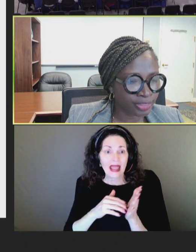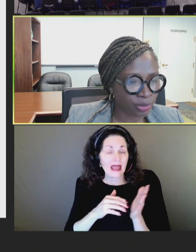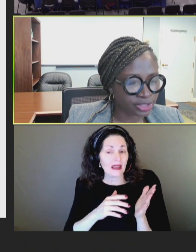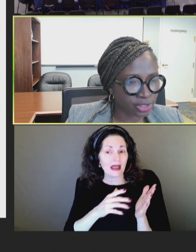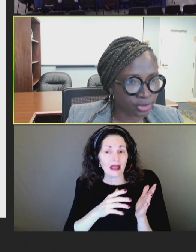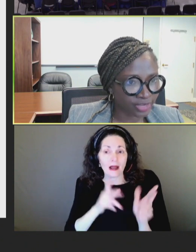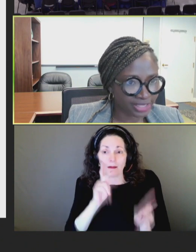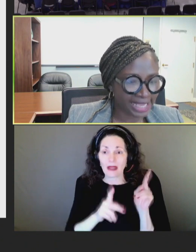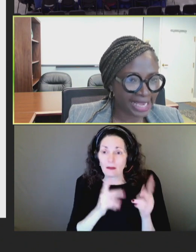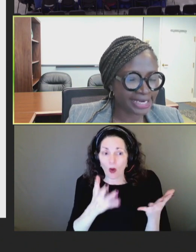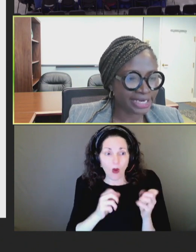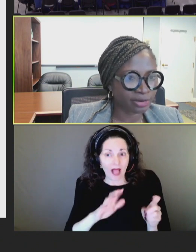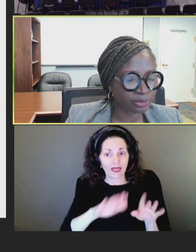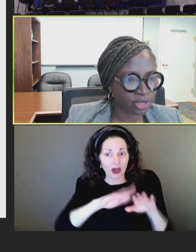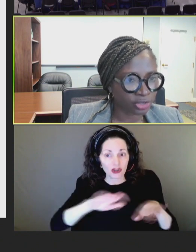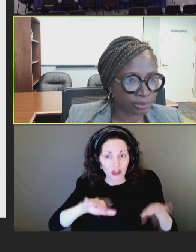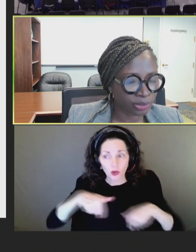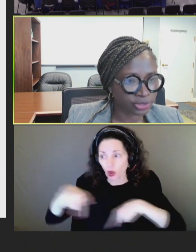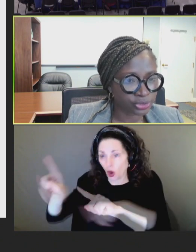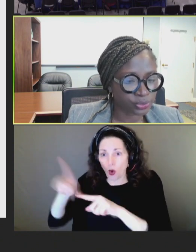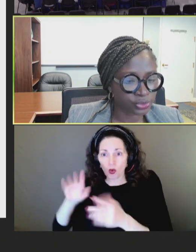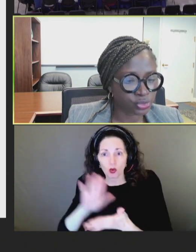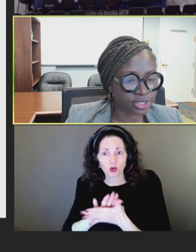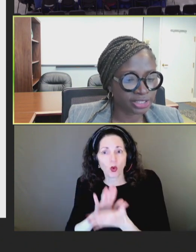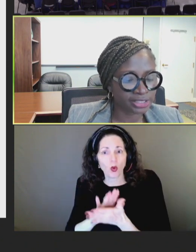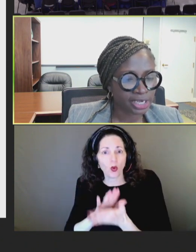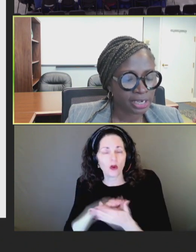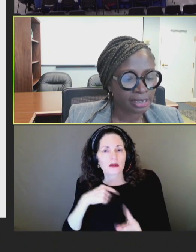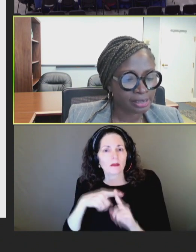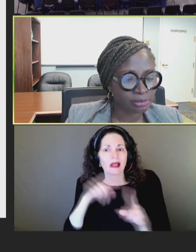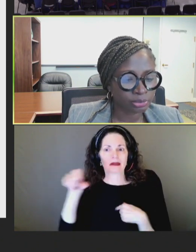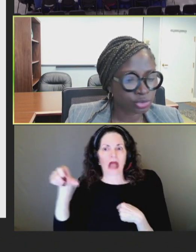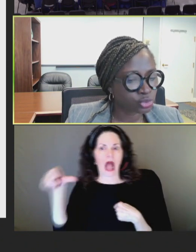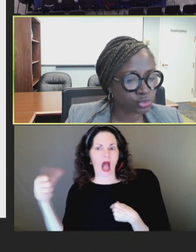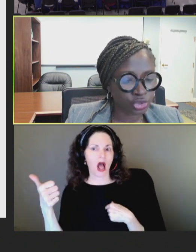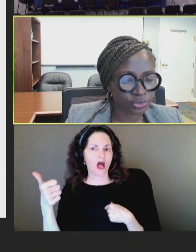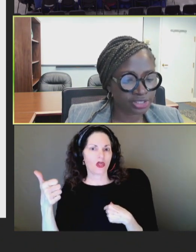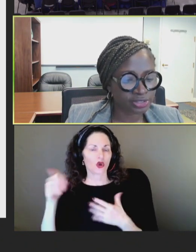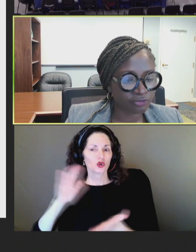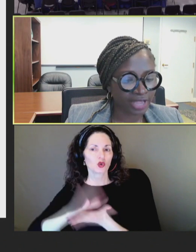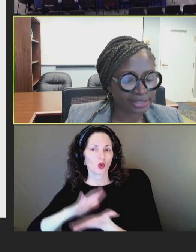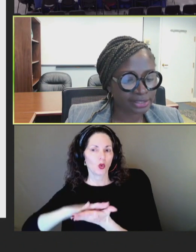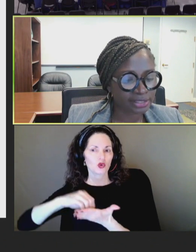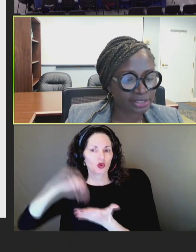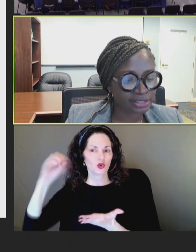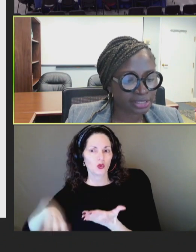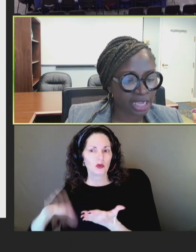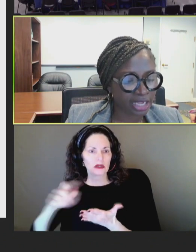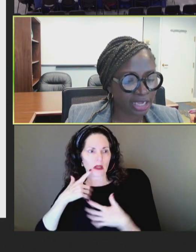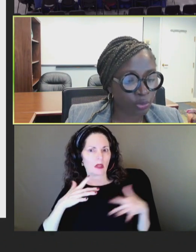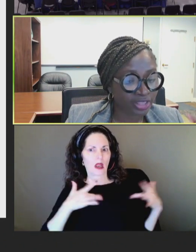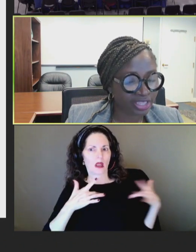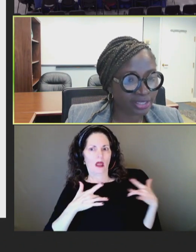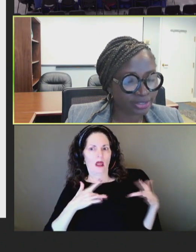There was a lot of anxiety around other public school students. Two doses of vaccines within the